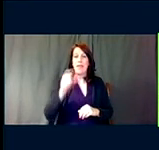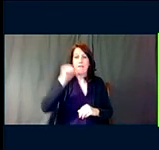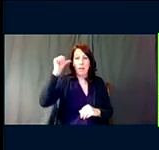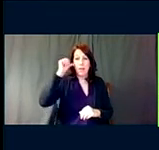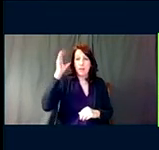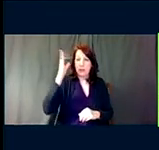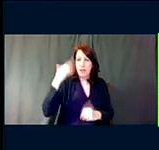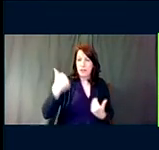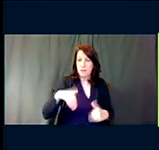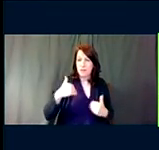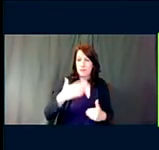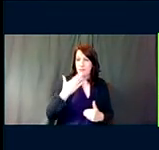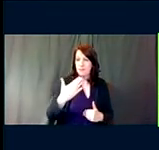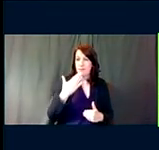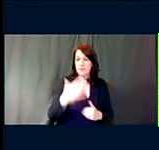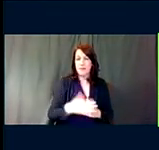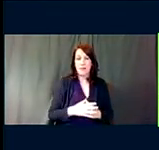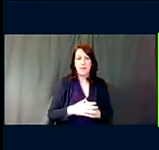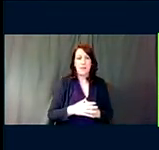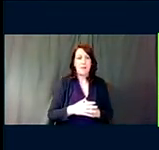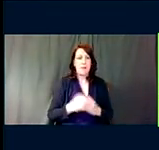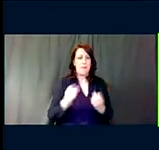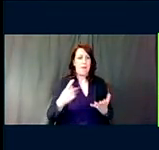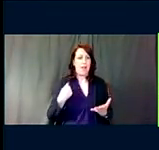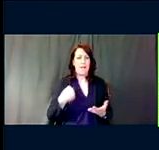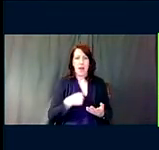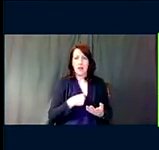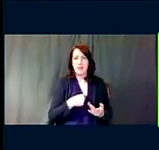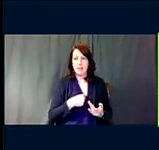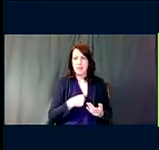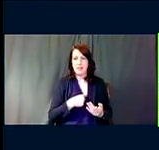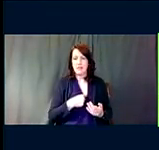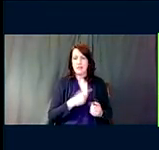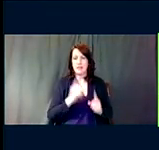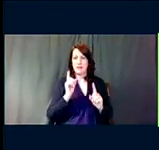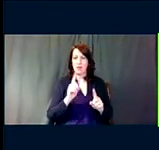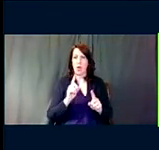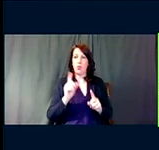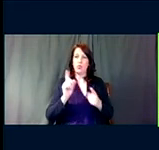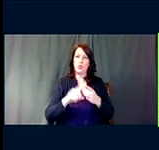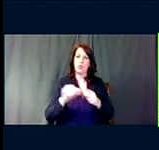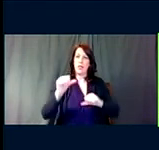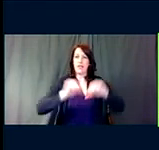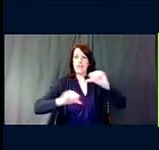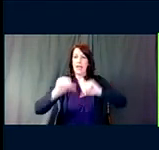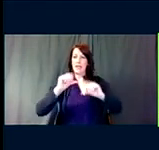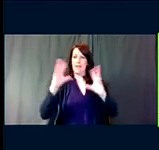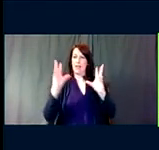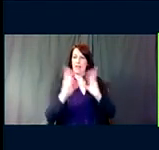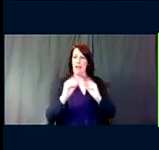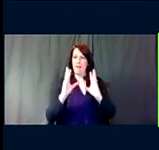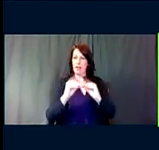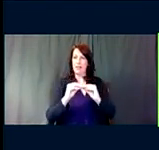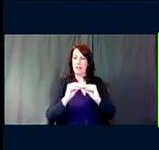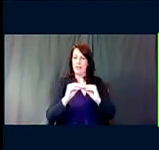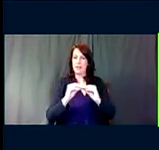WONDERFUL PRESENTATIONS TODAY AND TO ALL THE PRESENTERS FROM YESTERDAY. I THINK MANY OF US GO TO SCIENTIFIC CONFERENCES THAT ARE